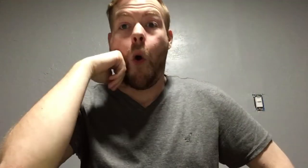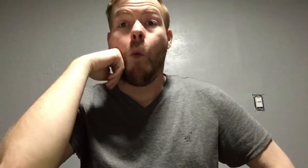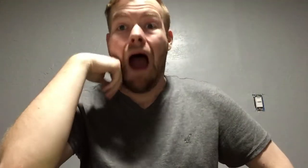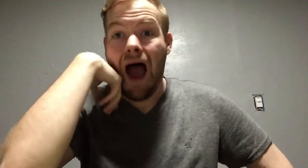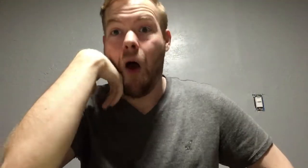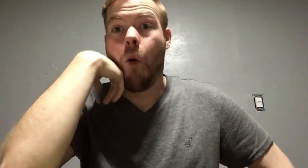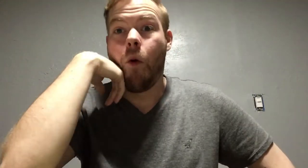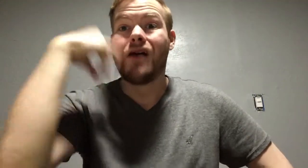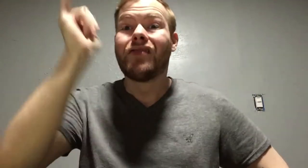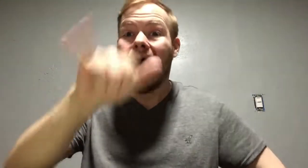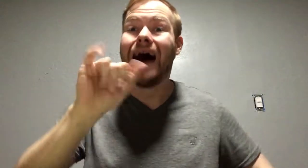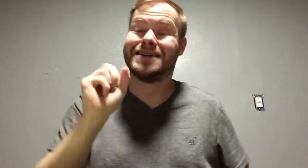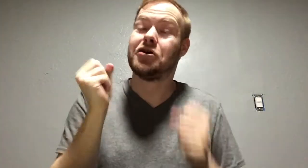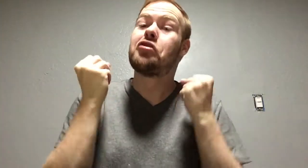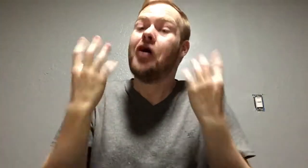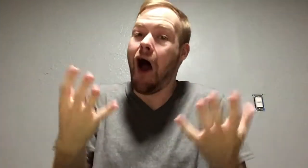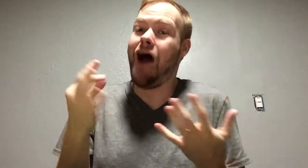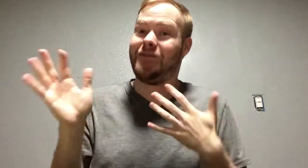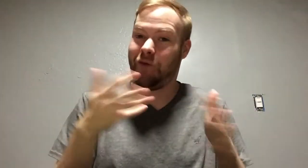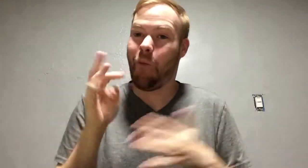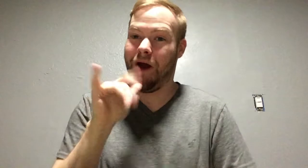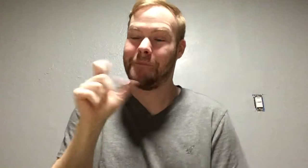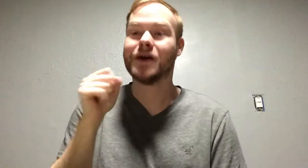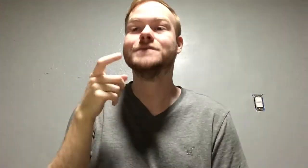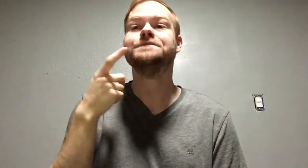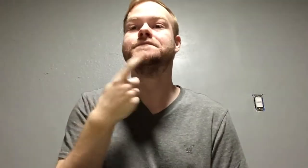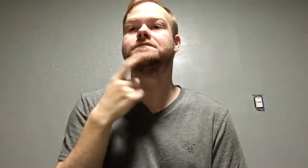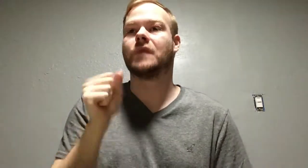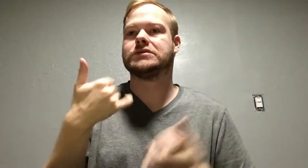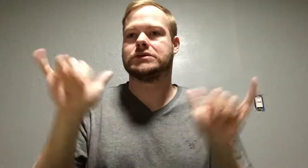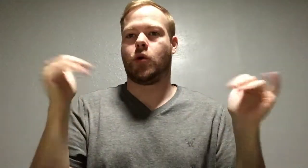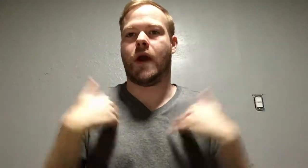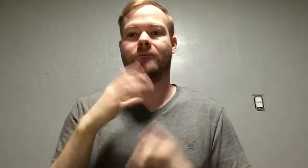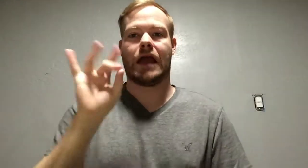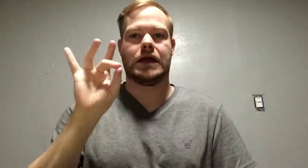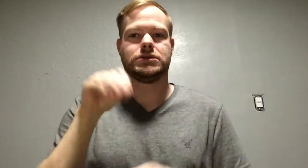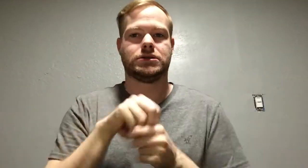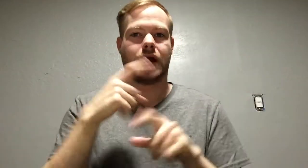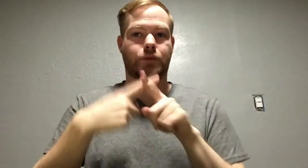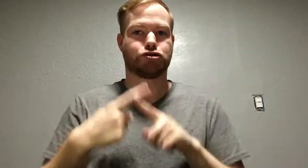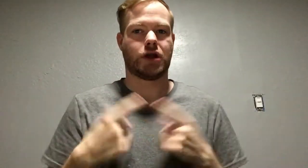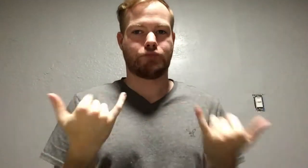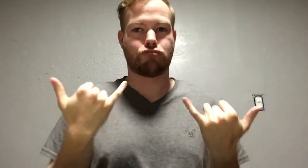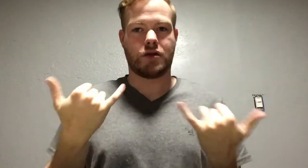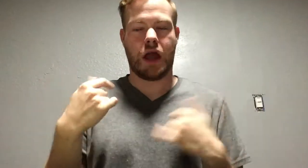Wow! That is a lot of windmills! It also says that they still have eight in Amsterdam right now.